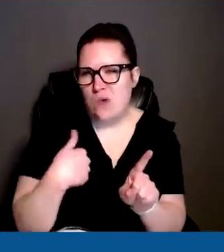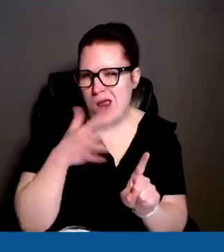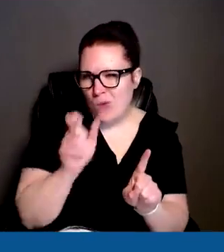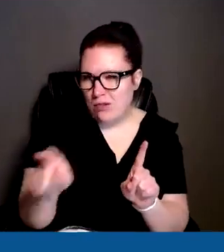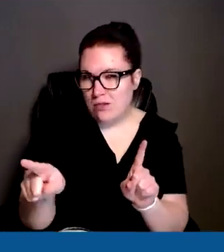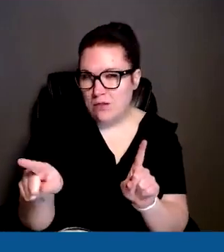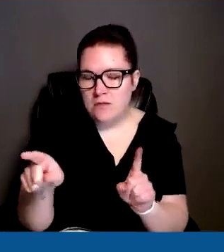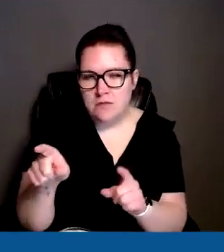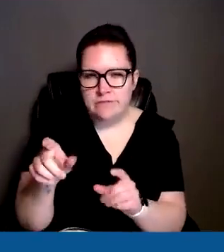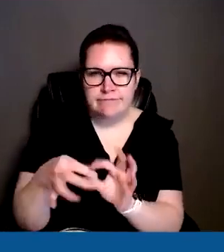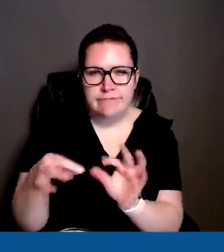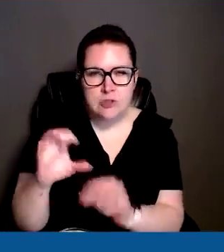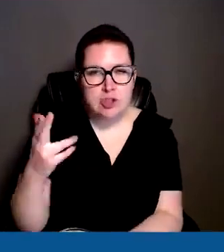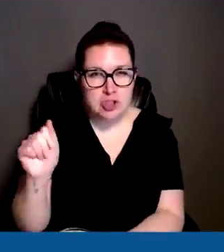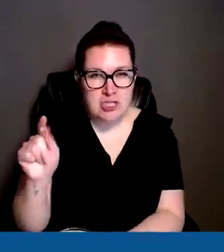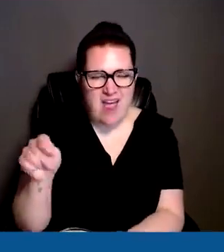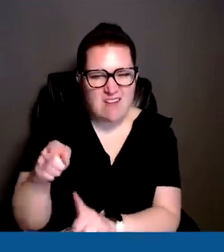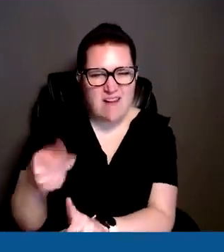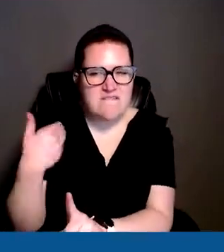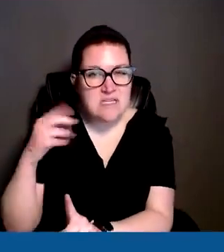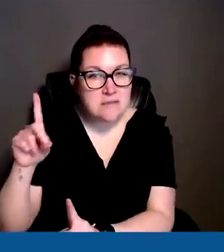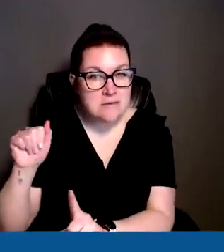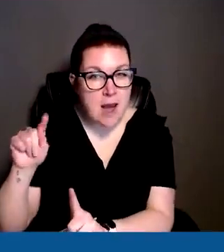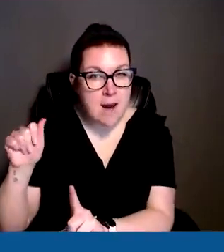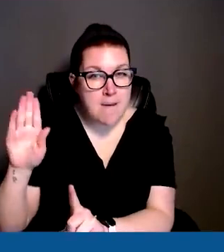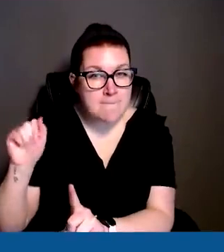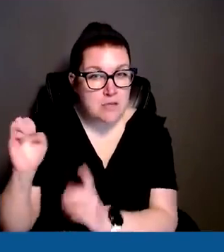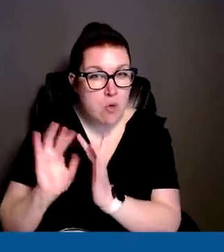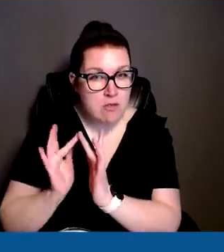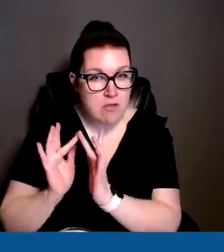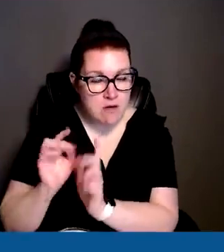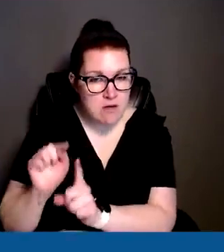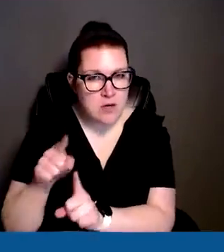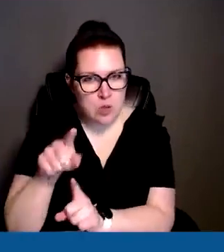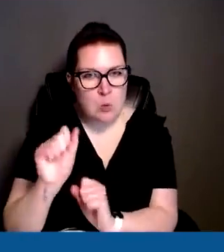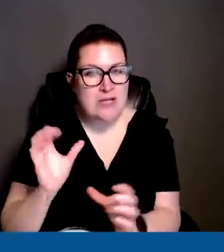a database, an online database that you can search to find